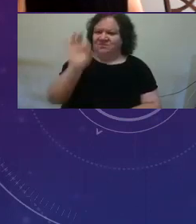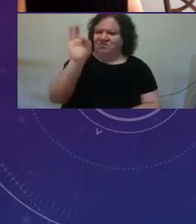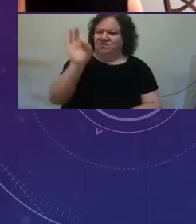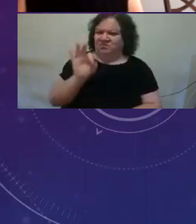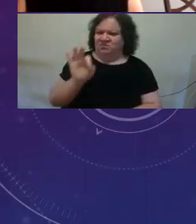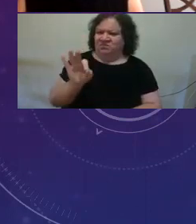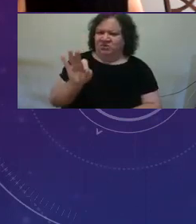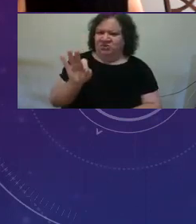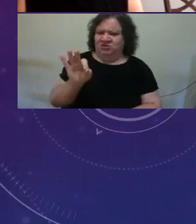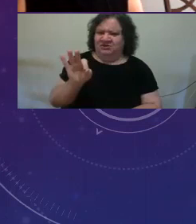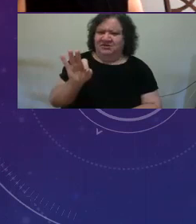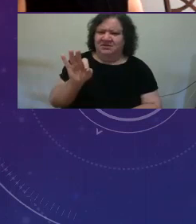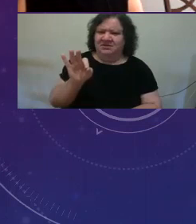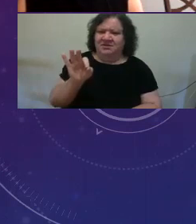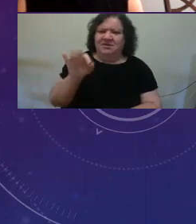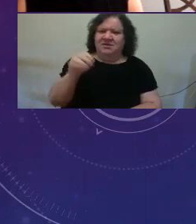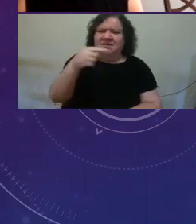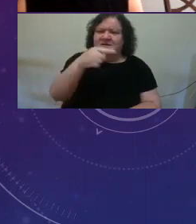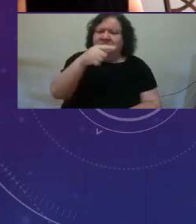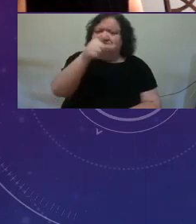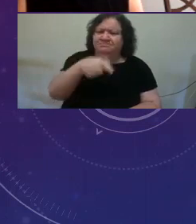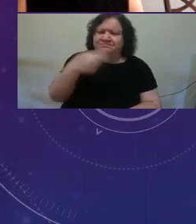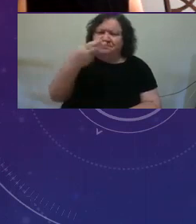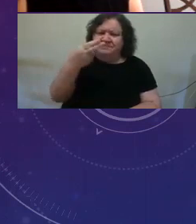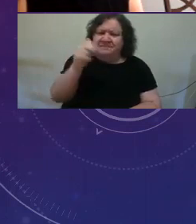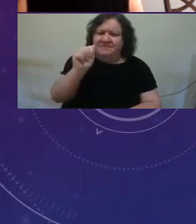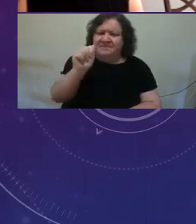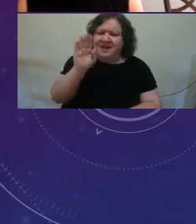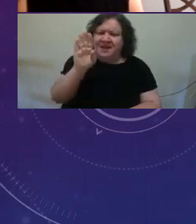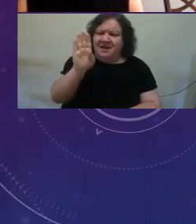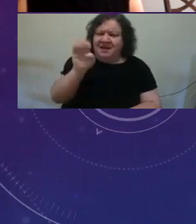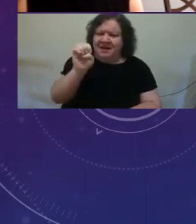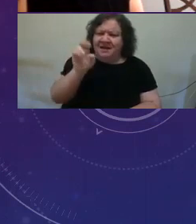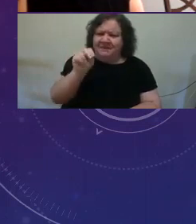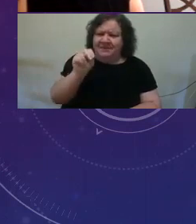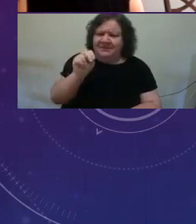so you told us something about palm language is that mode also included